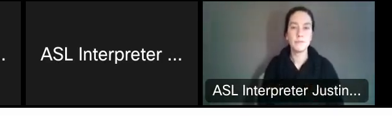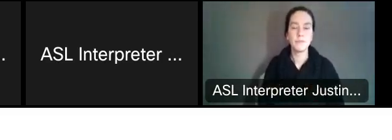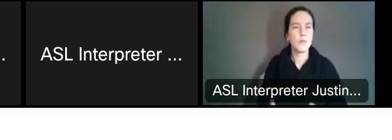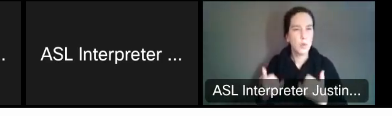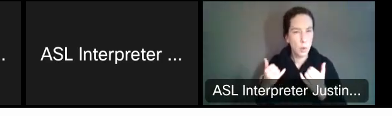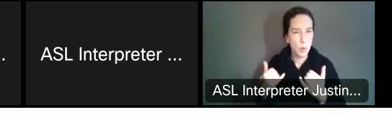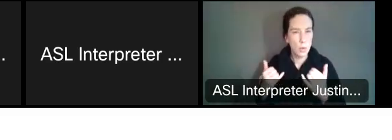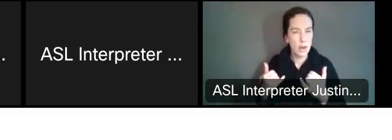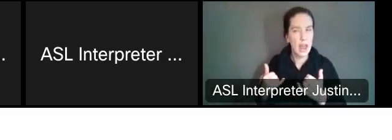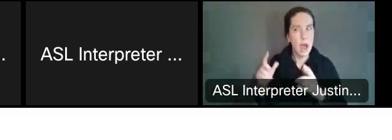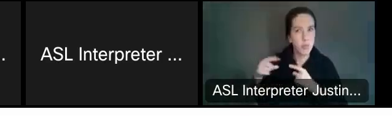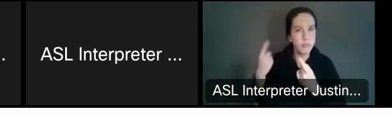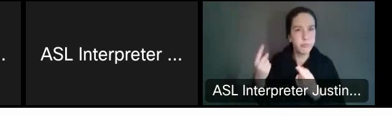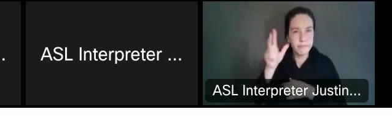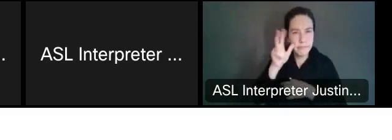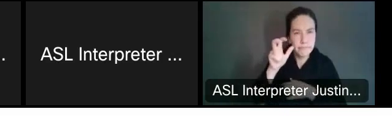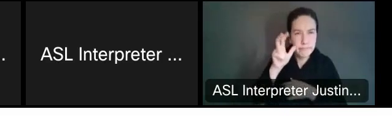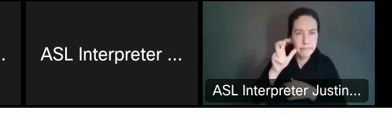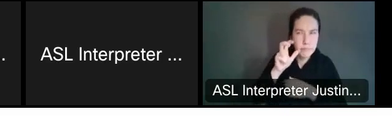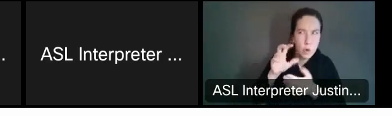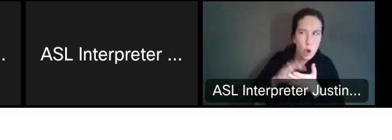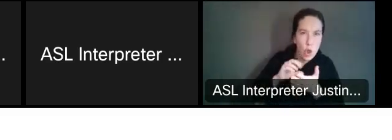We'll talk next about how to find a vaccine.